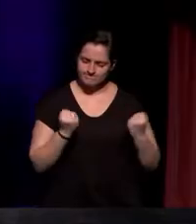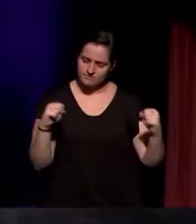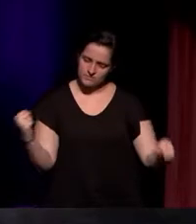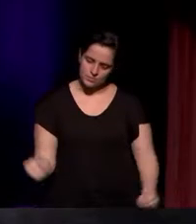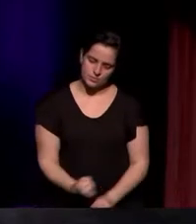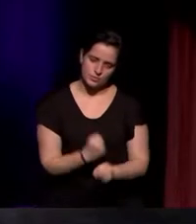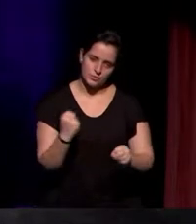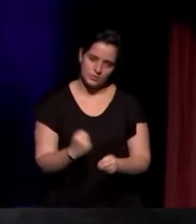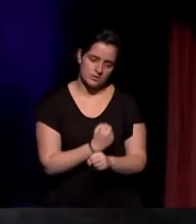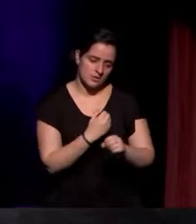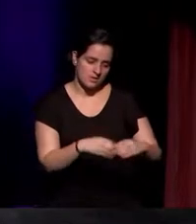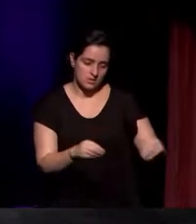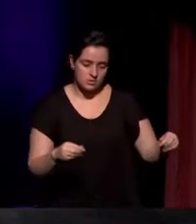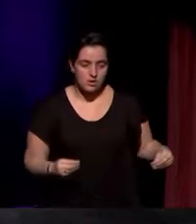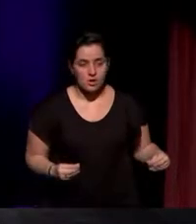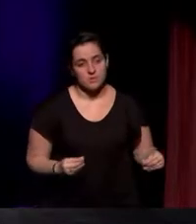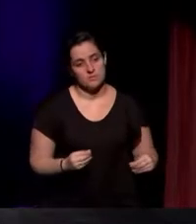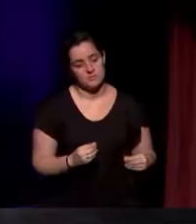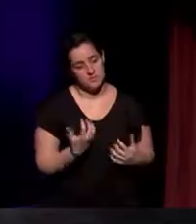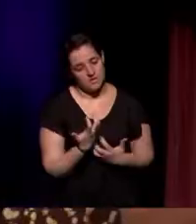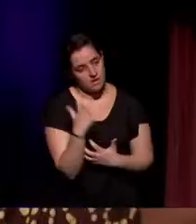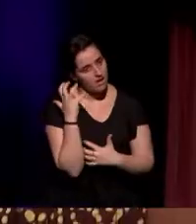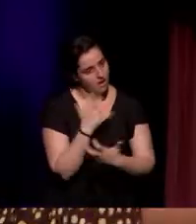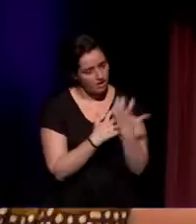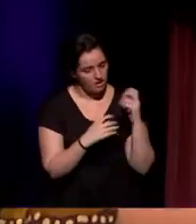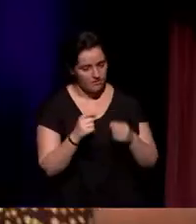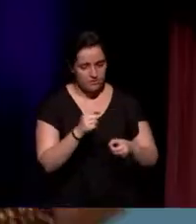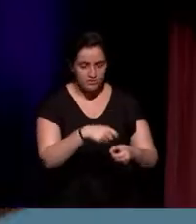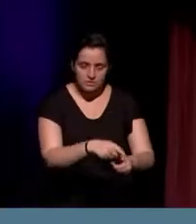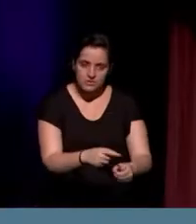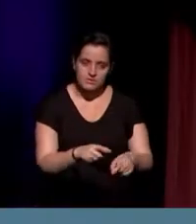for planting trees, because of paper,